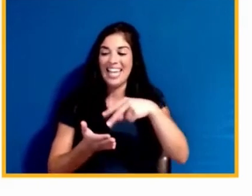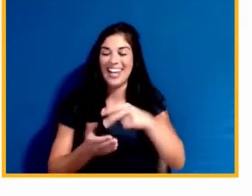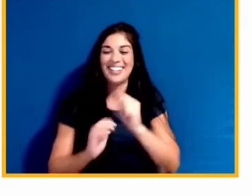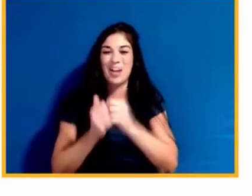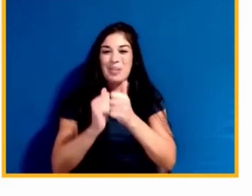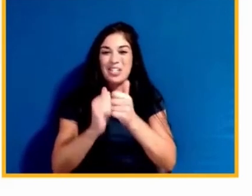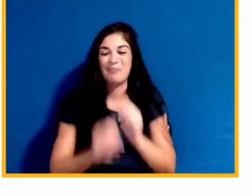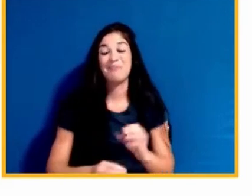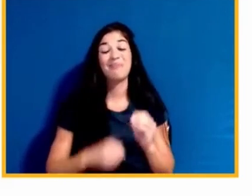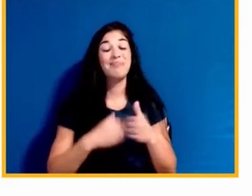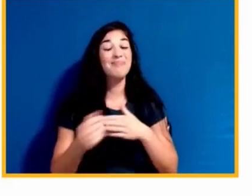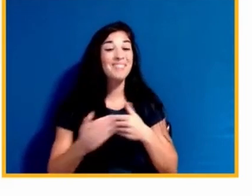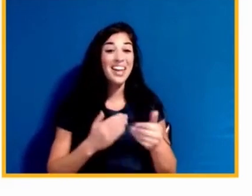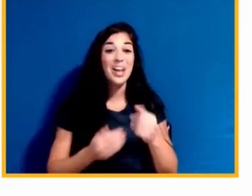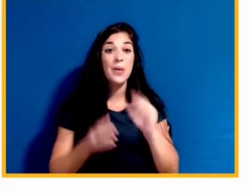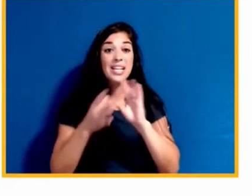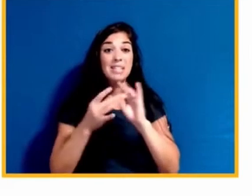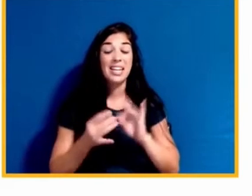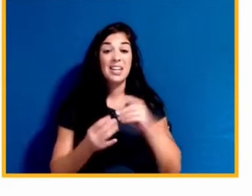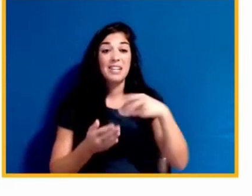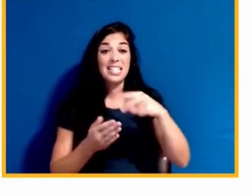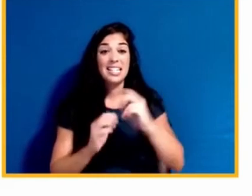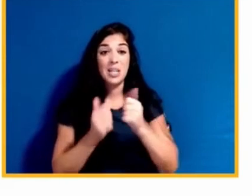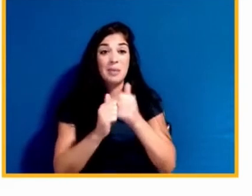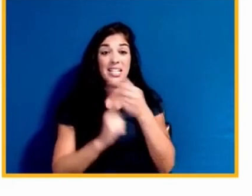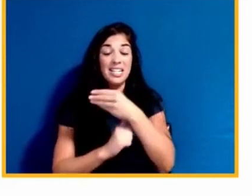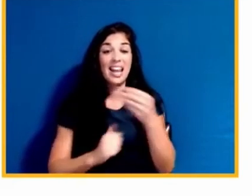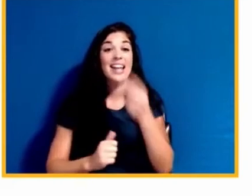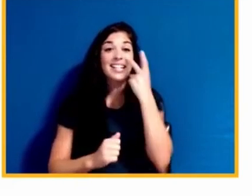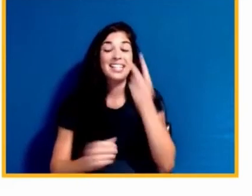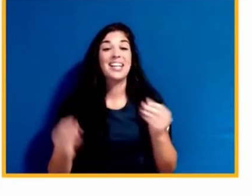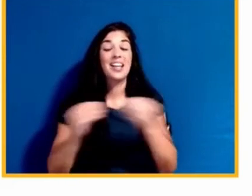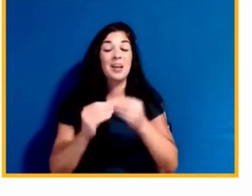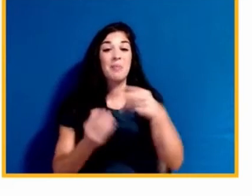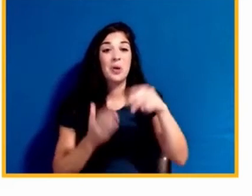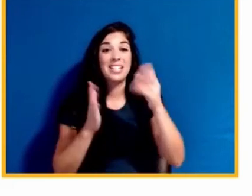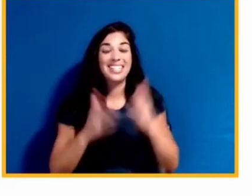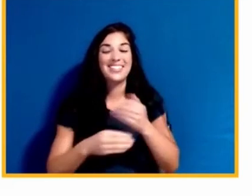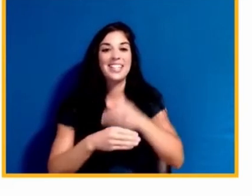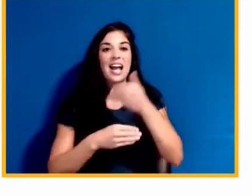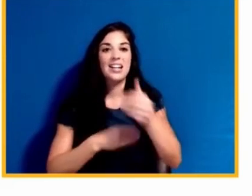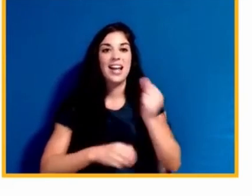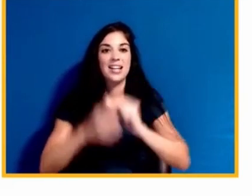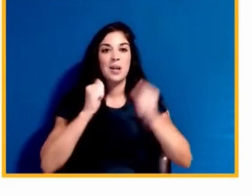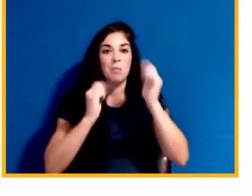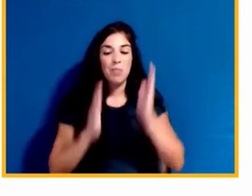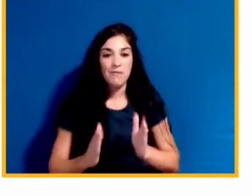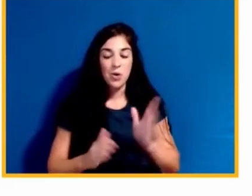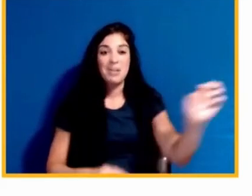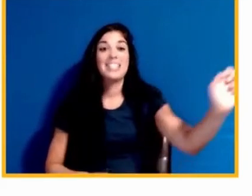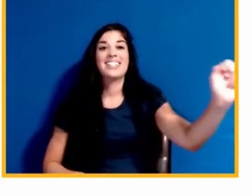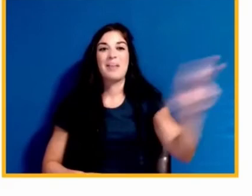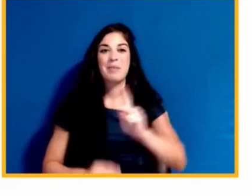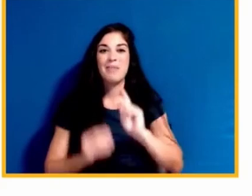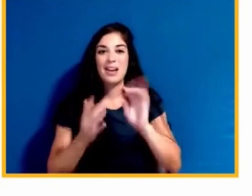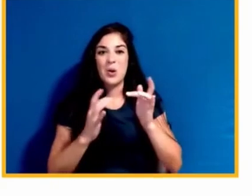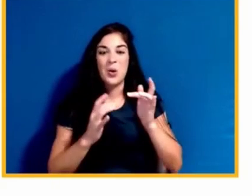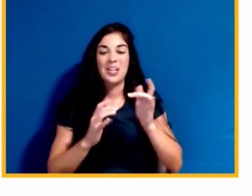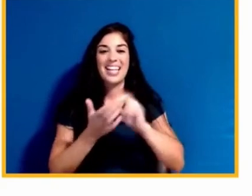All right well, speaking of dance competitions and looking at more dancers let's move on to our next performer who is returning to our online dance comp